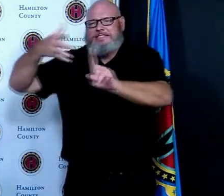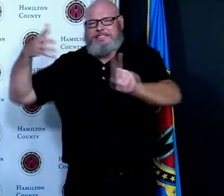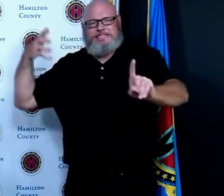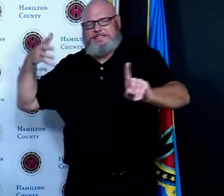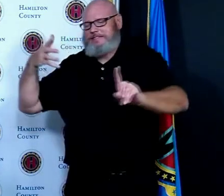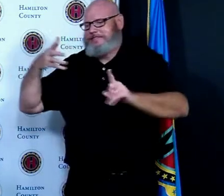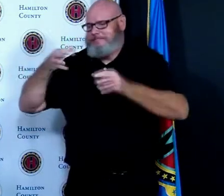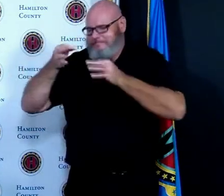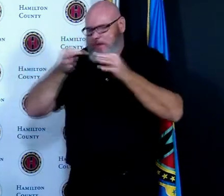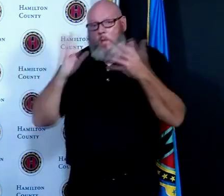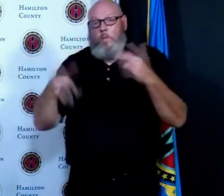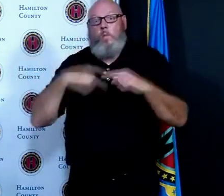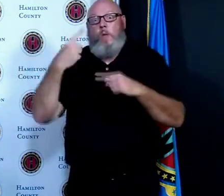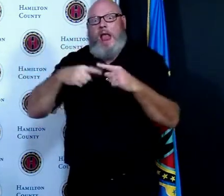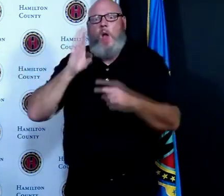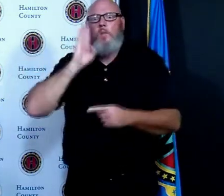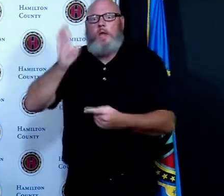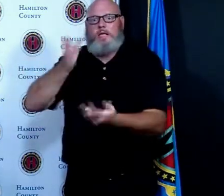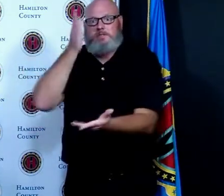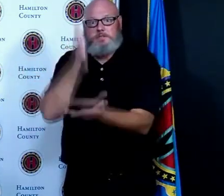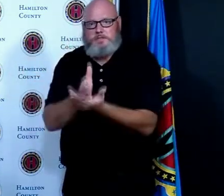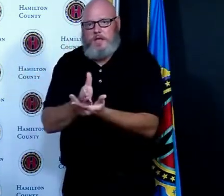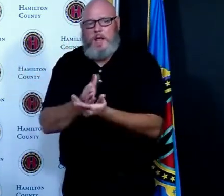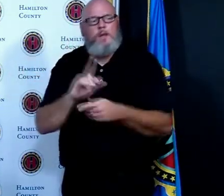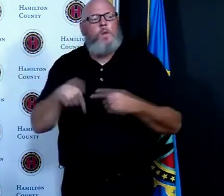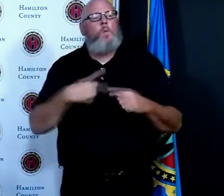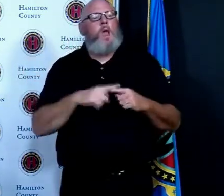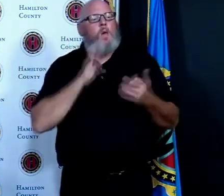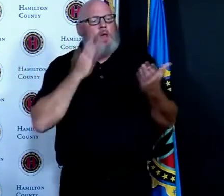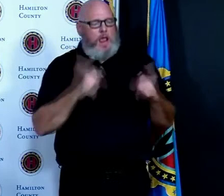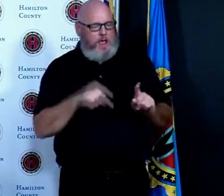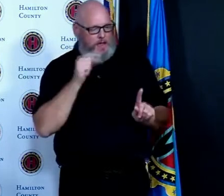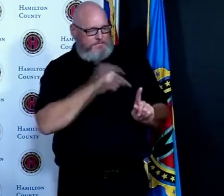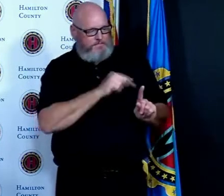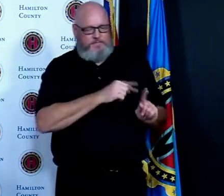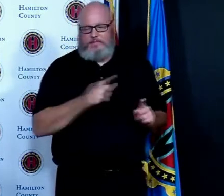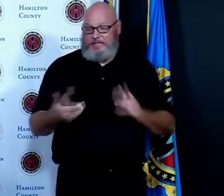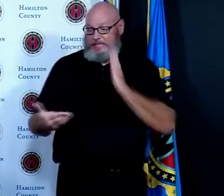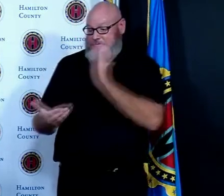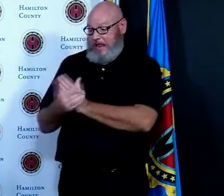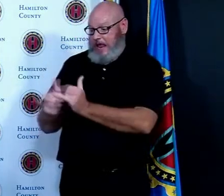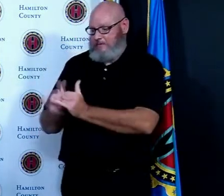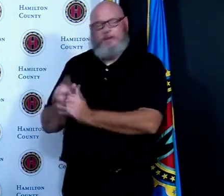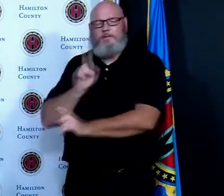very clearly about how we can accommodate increased cases of Covid in our community